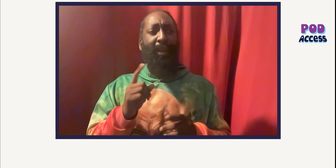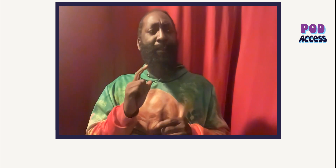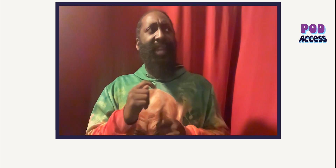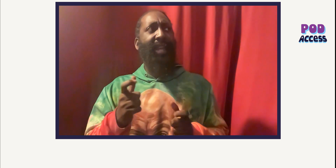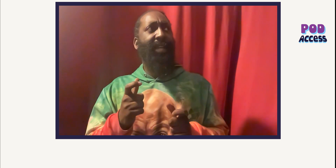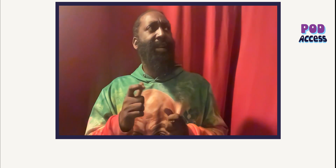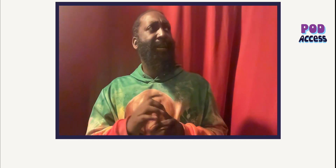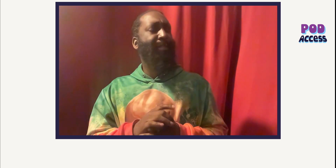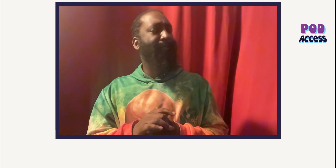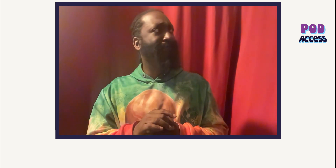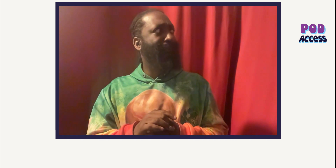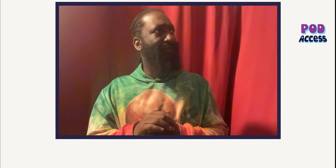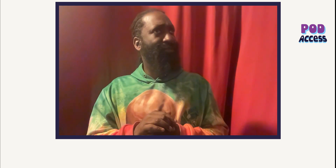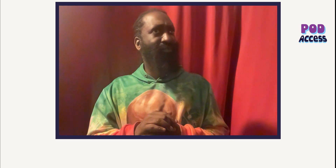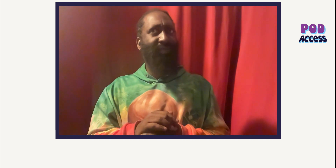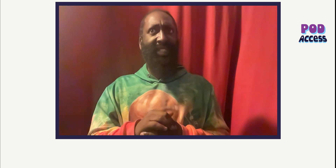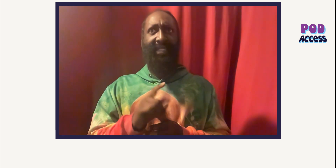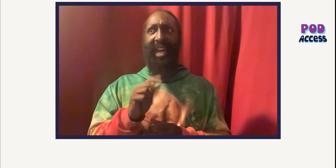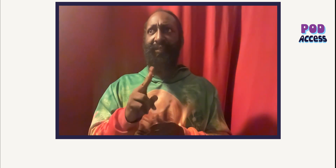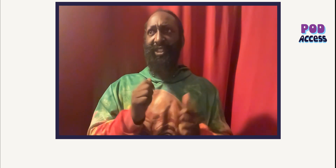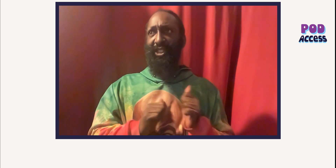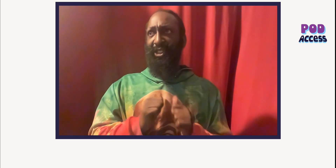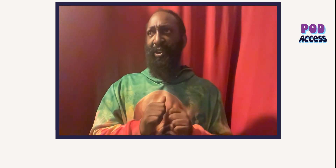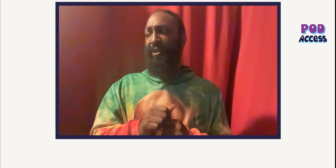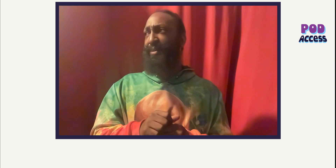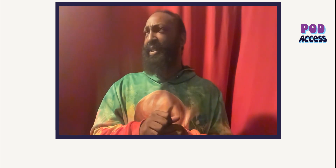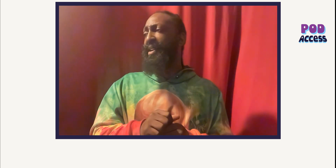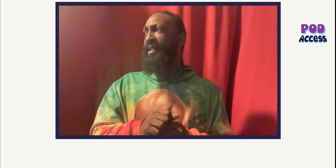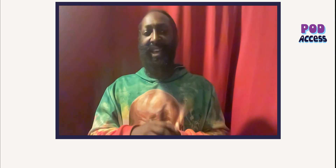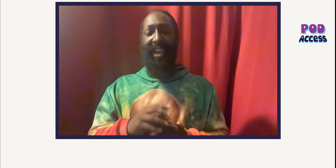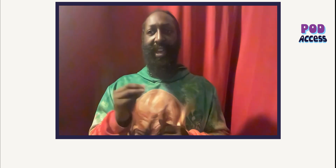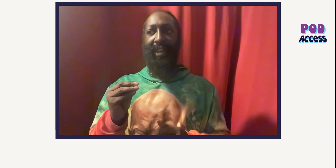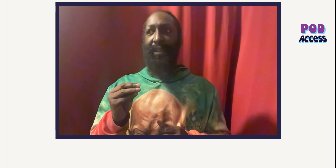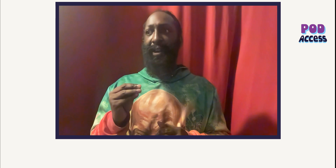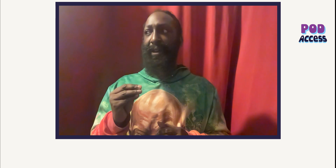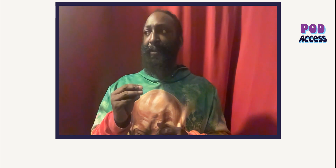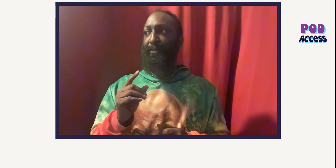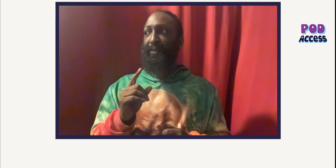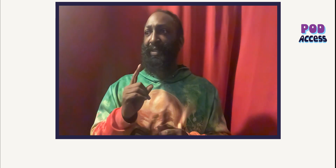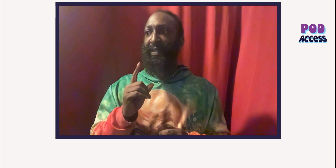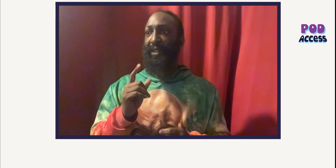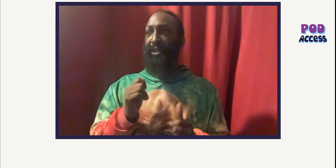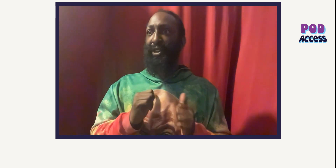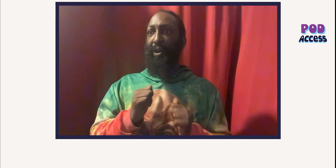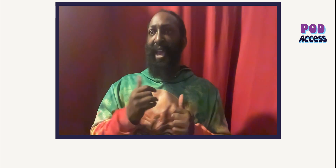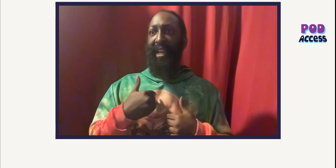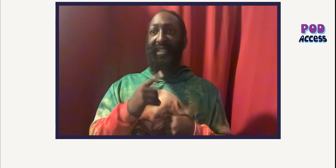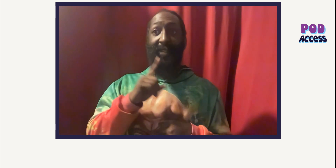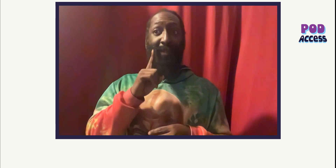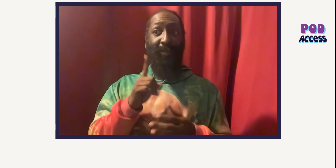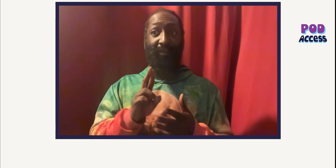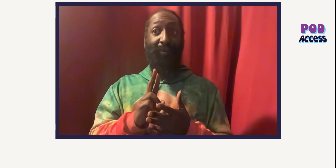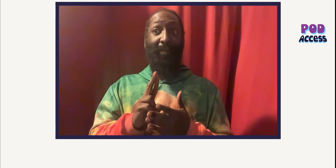There was a big television show, and the show had Deaf people